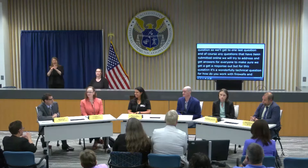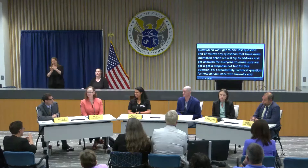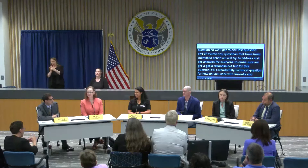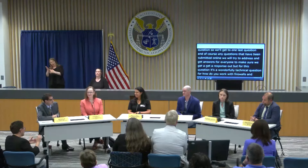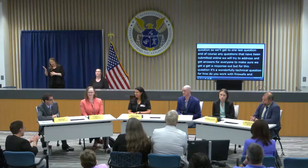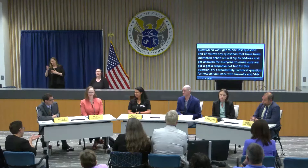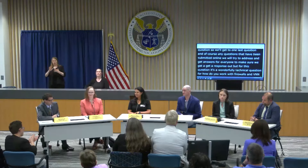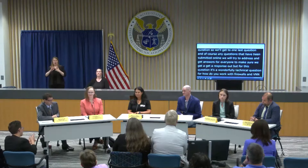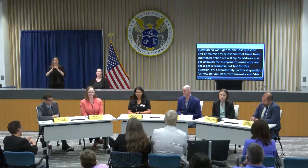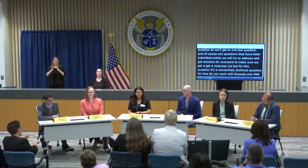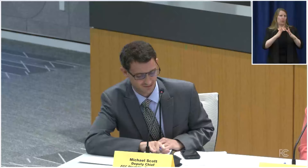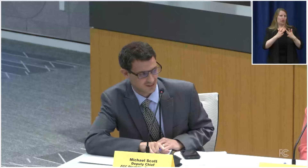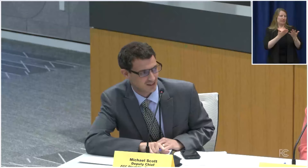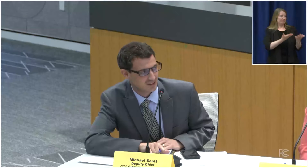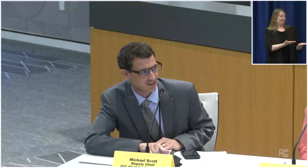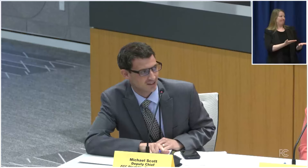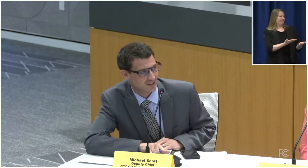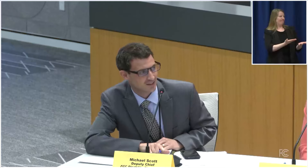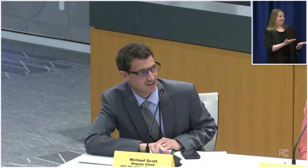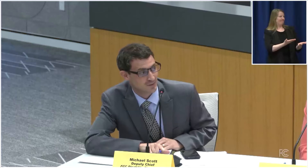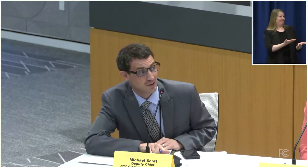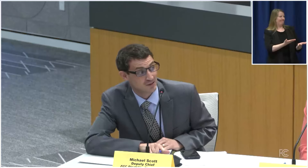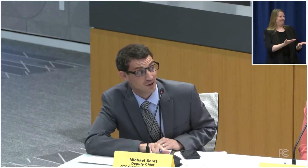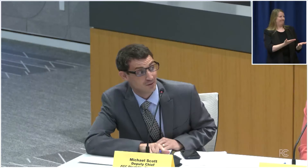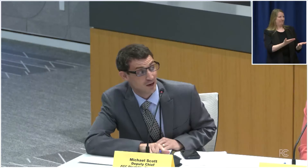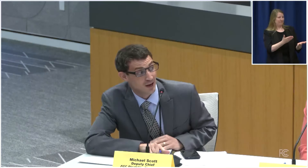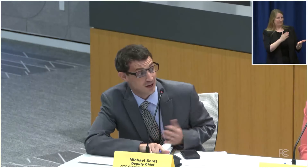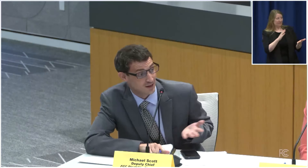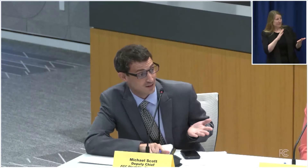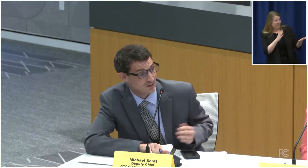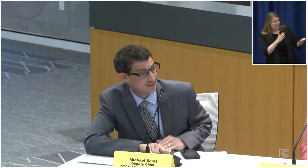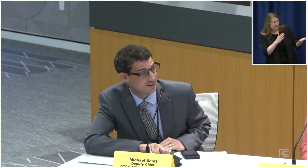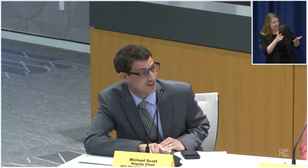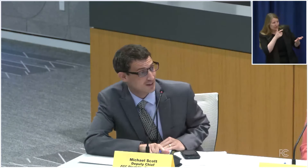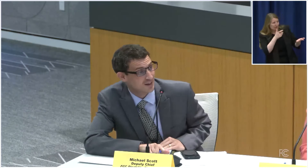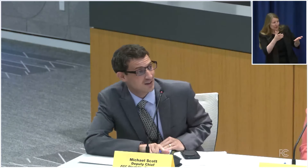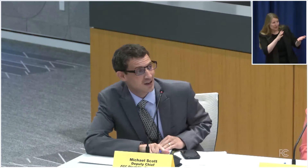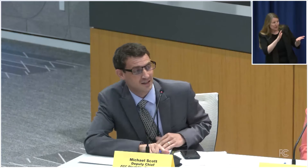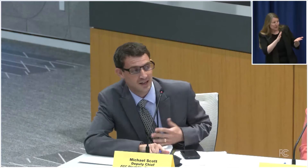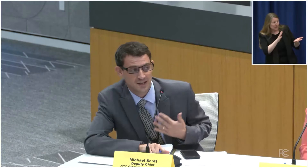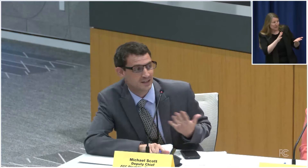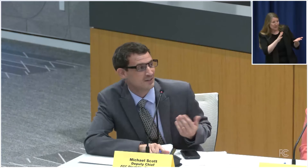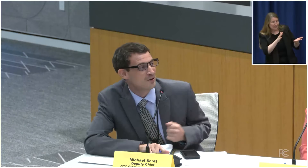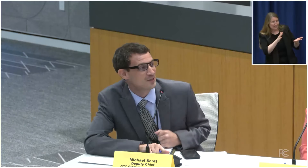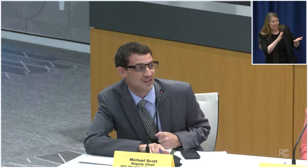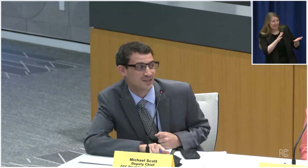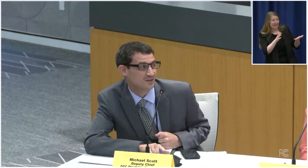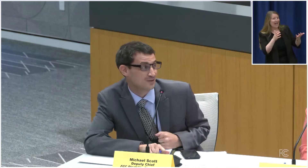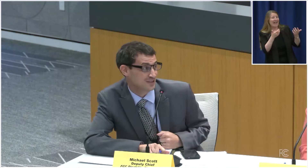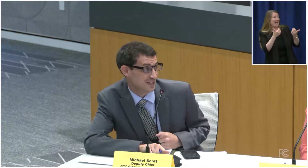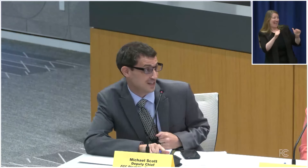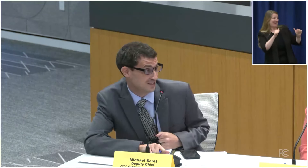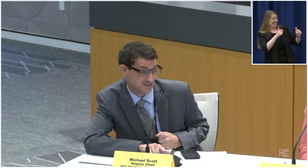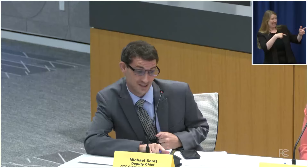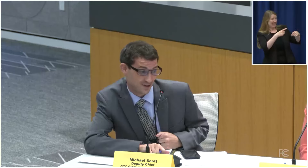DO YOU WORK WITH FIREWALLS AND VNN -- VPNS HOW DO YOU MAKE SURE THAT EVERYTHING CONNECTS AND GETS THROUGH